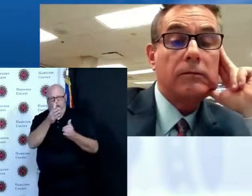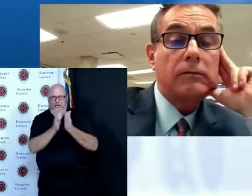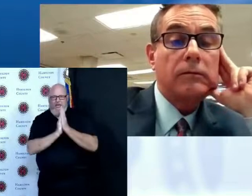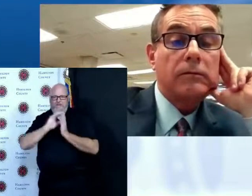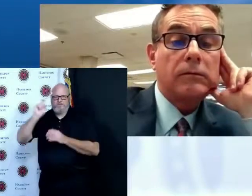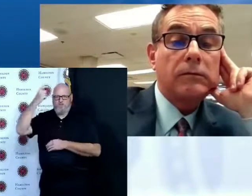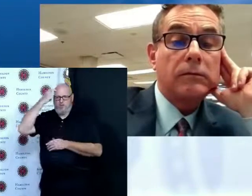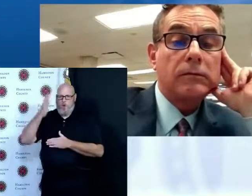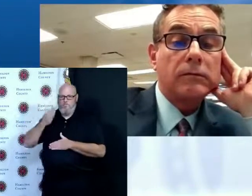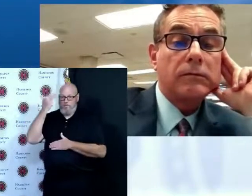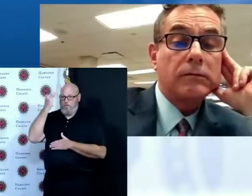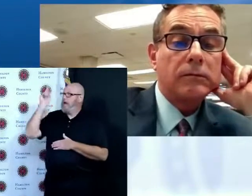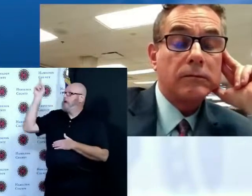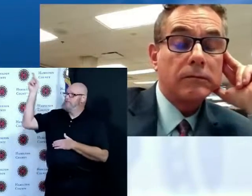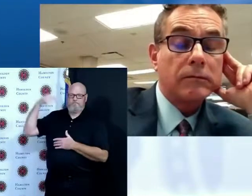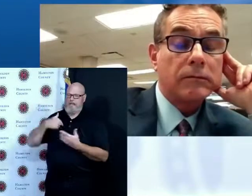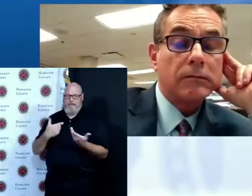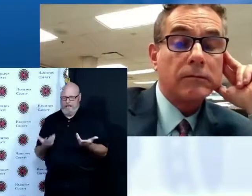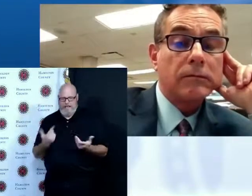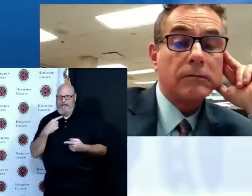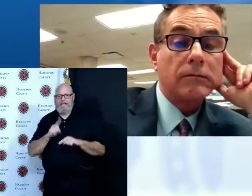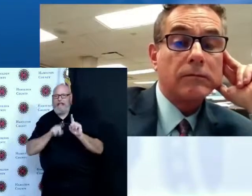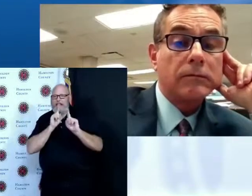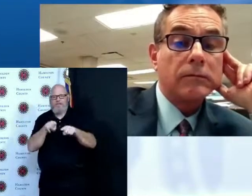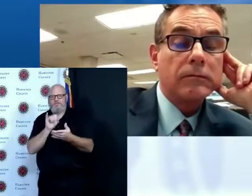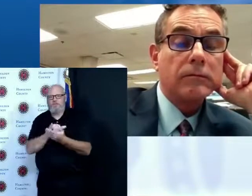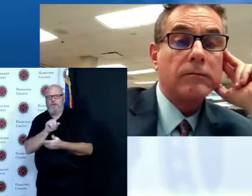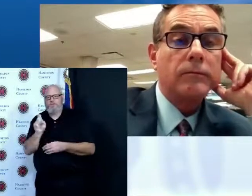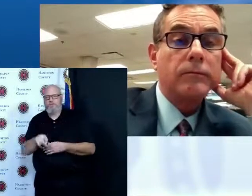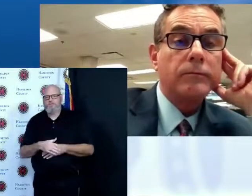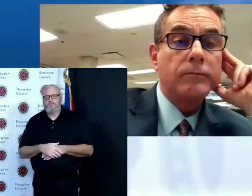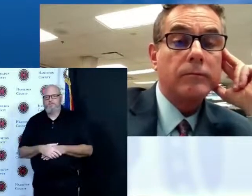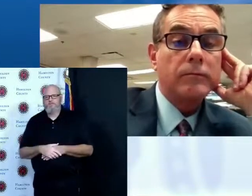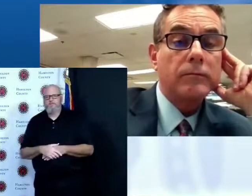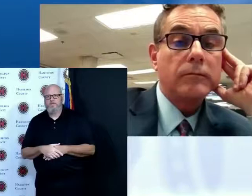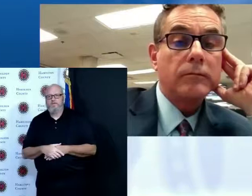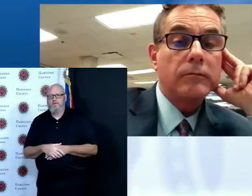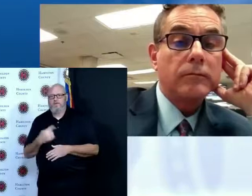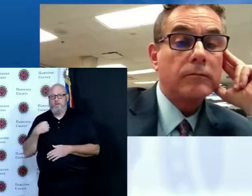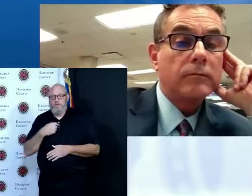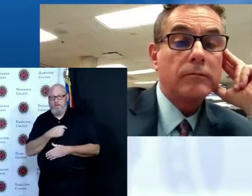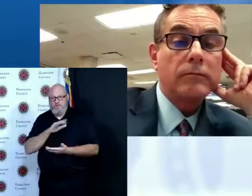advocating that the schools in Hamilton County both inside the city and outside